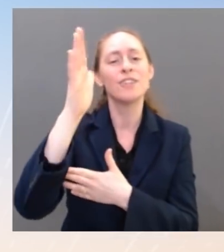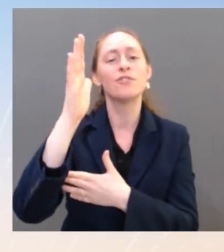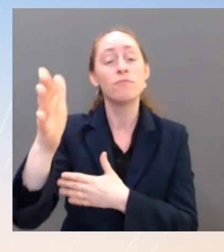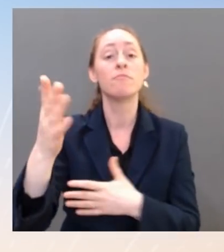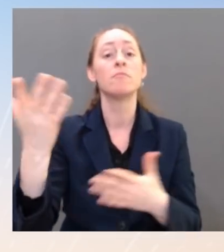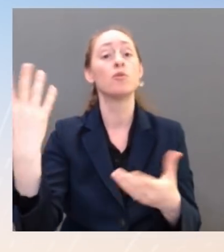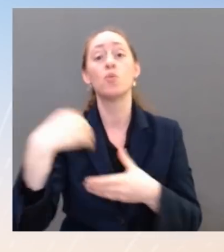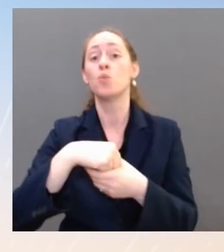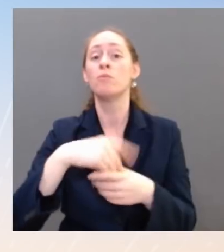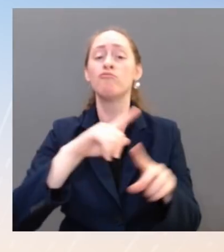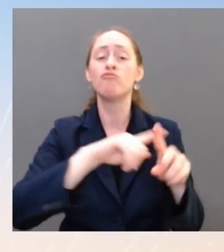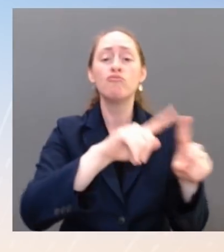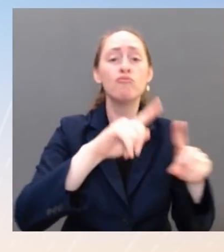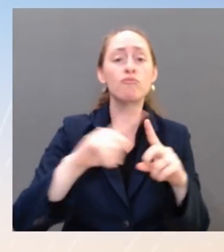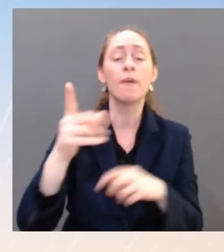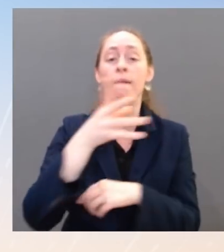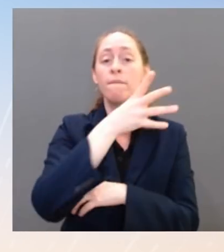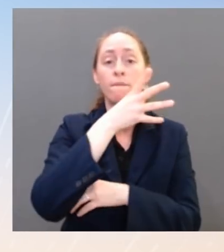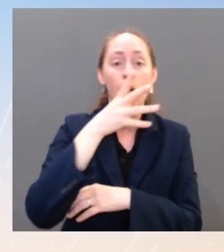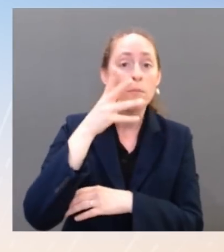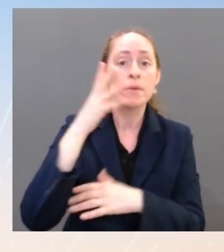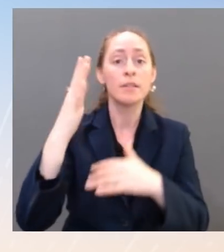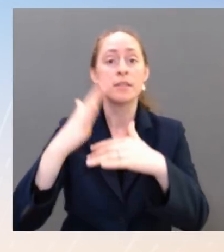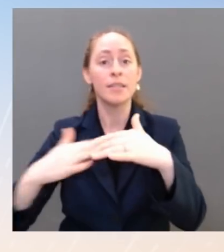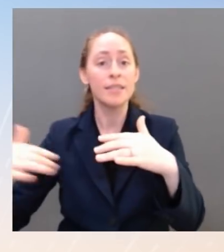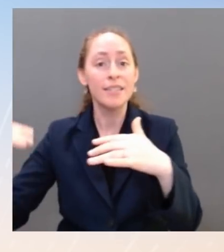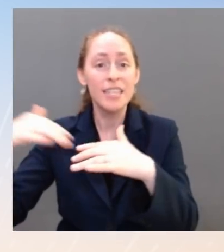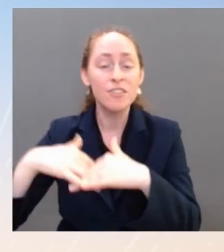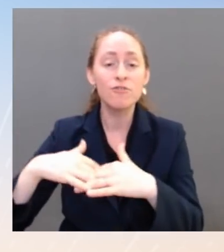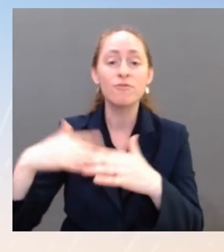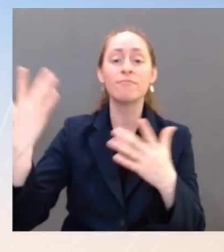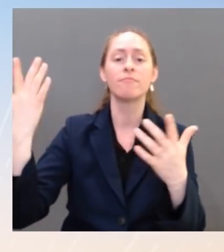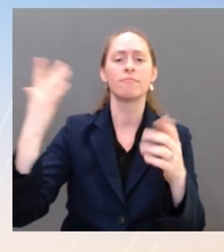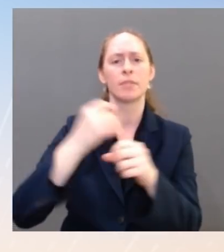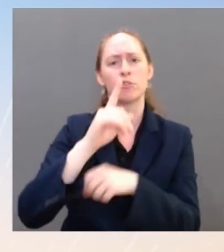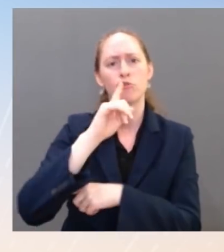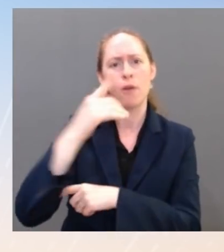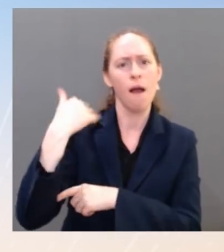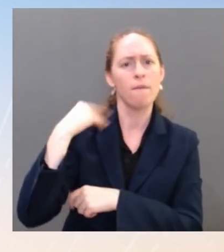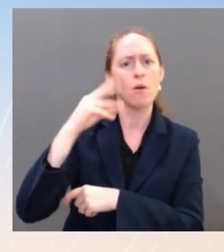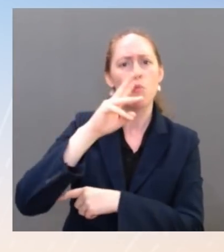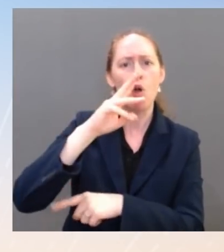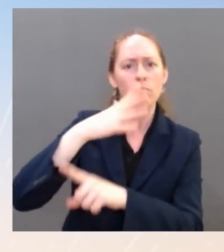and an overall quality of life that is currently threatened by worsening climate crisis.